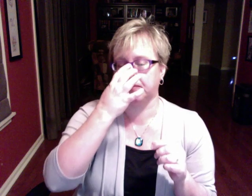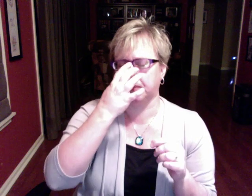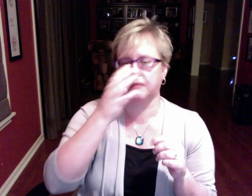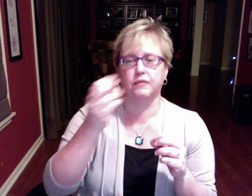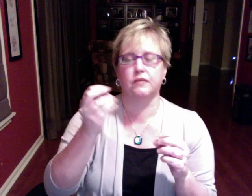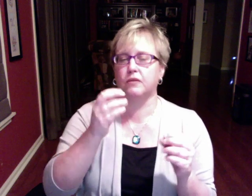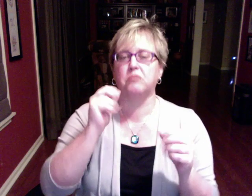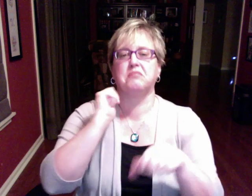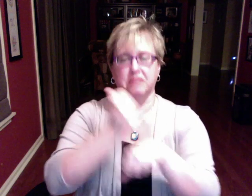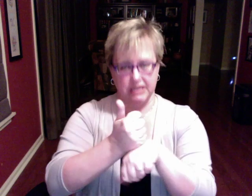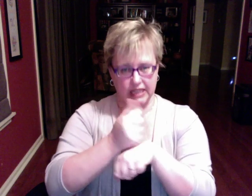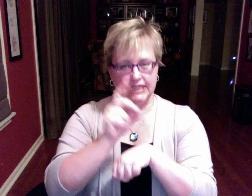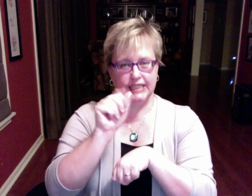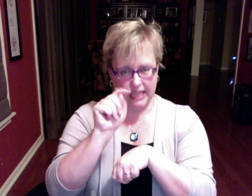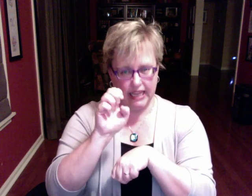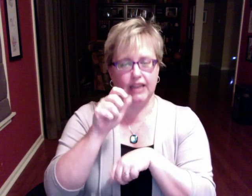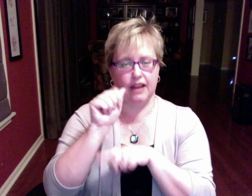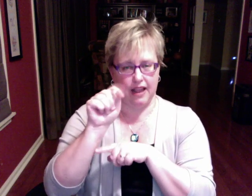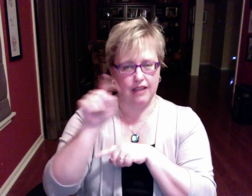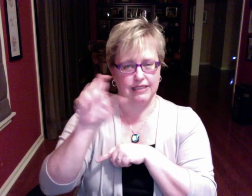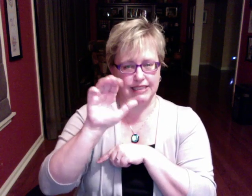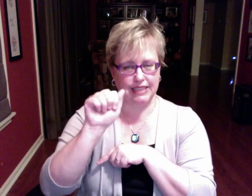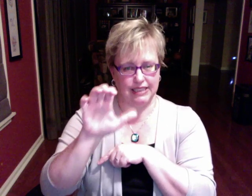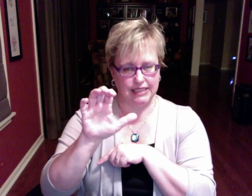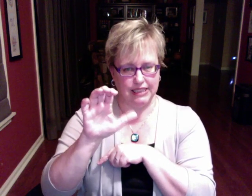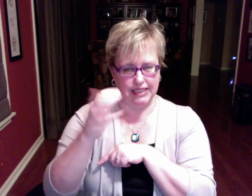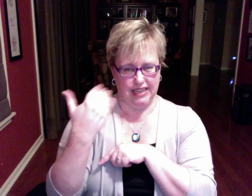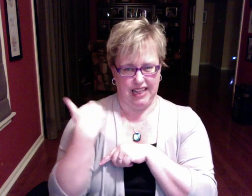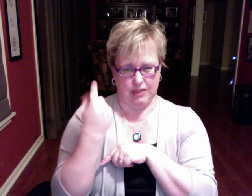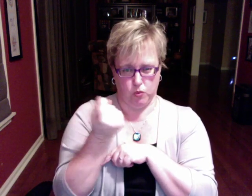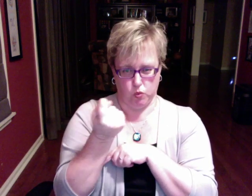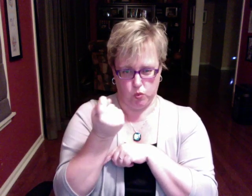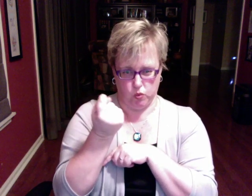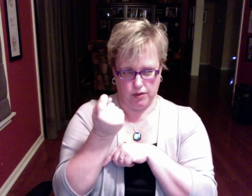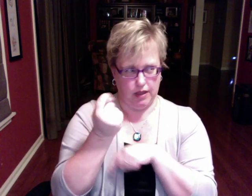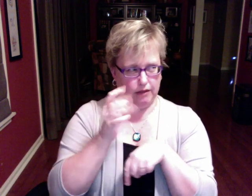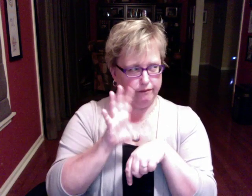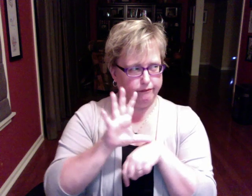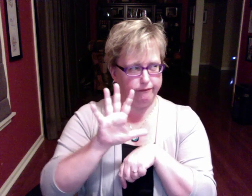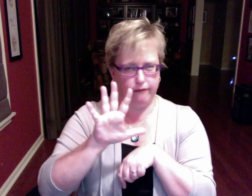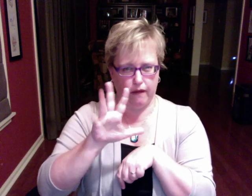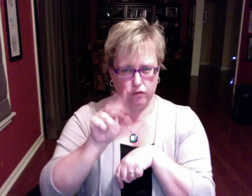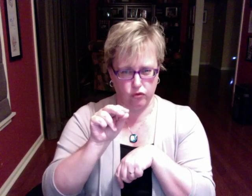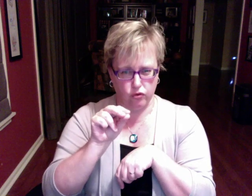We set a date, at Communication Access Center, for last Tuesday at 5:30.